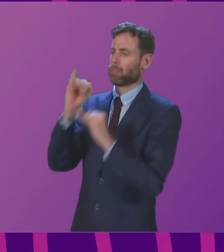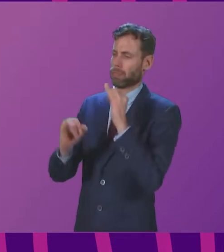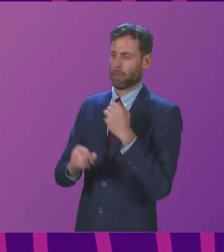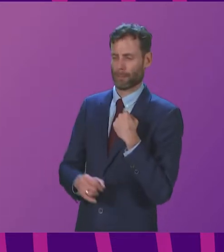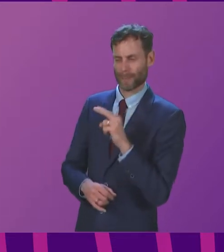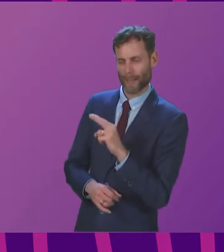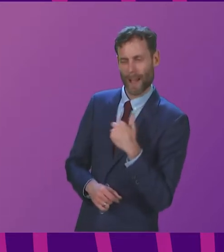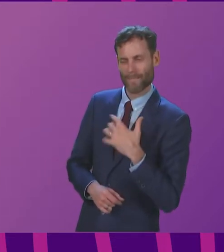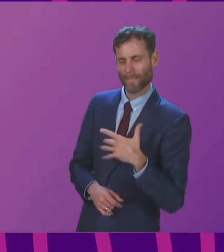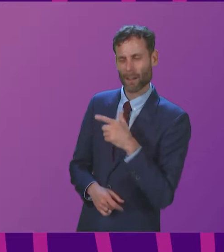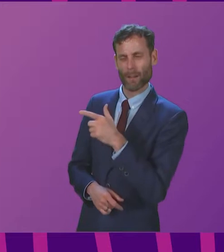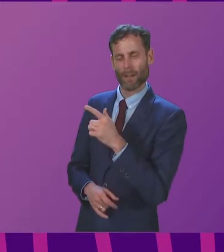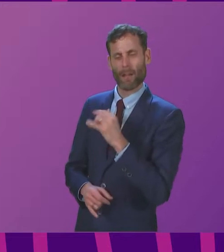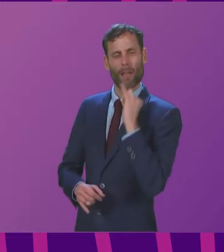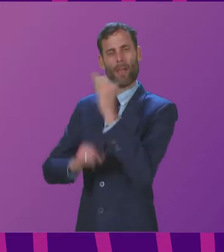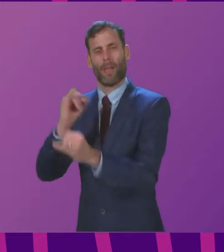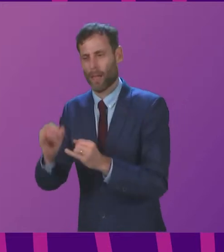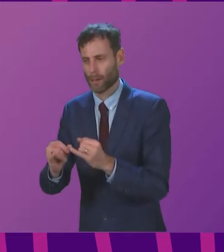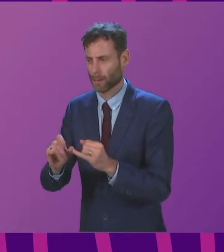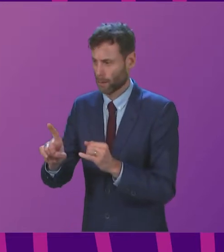credit for the work that has been done—not by us, but by people around the country—to